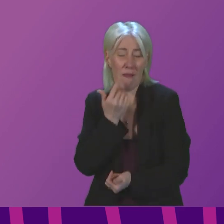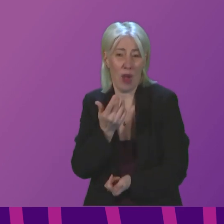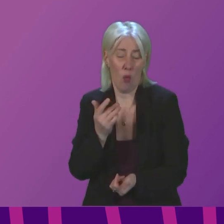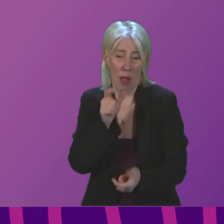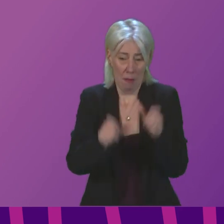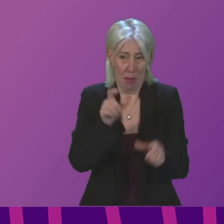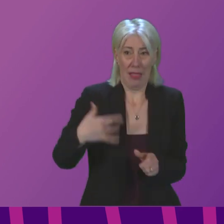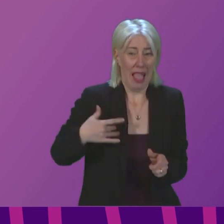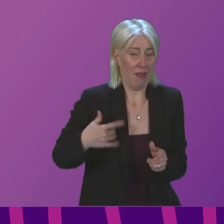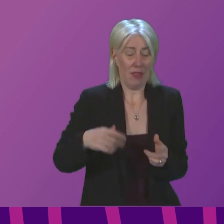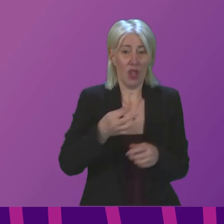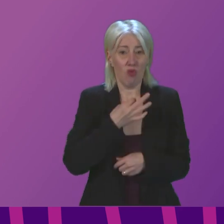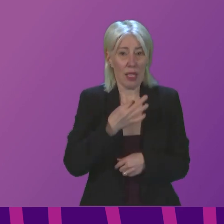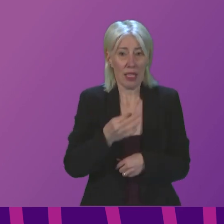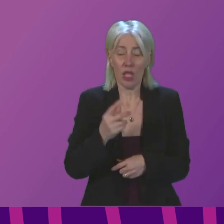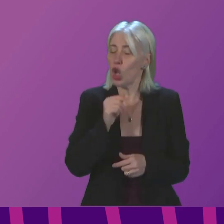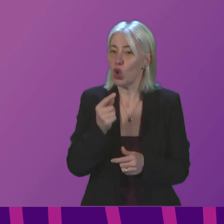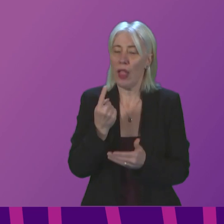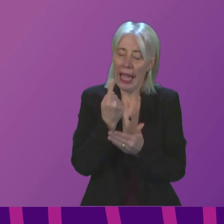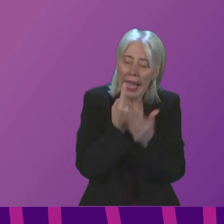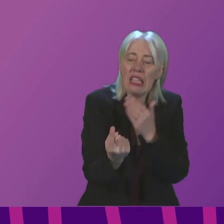lost, and it is not an individual case.